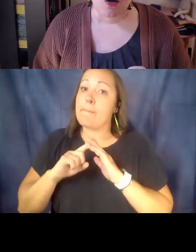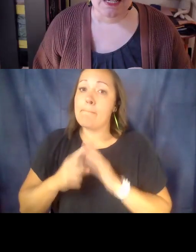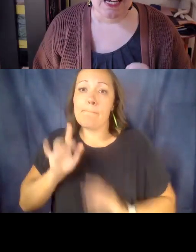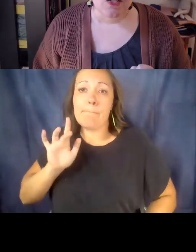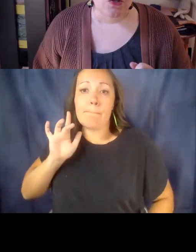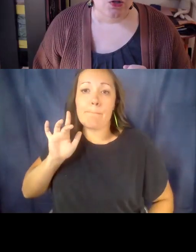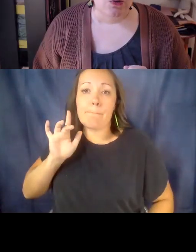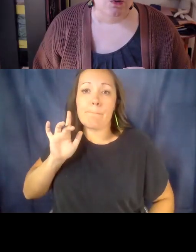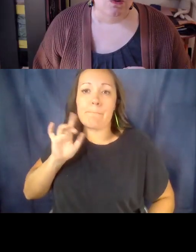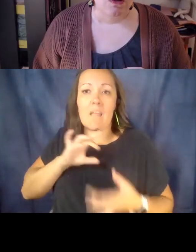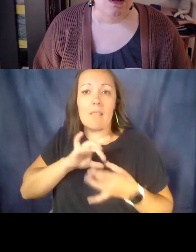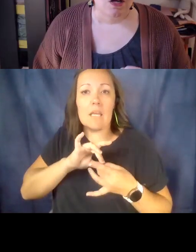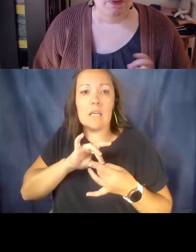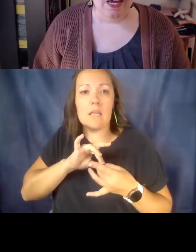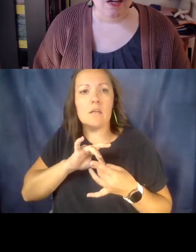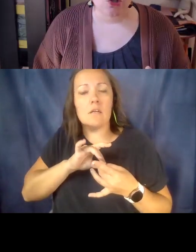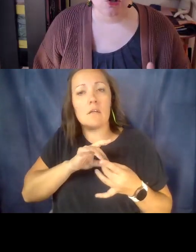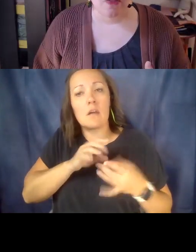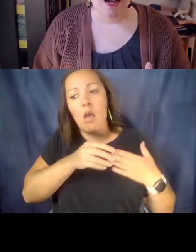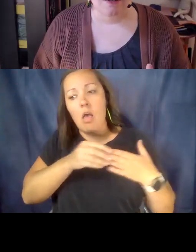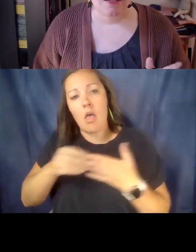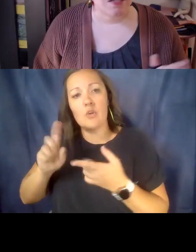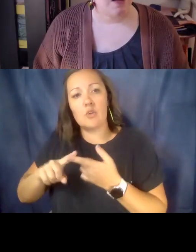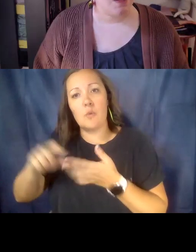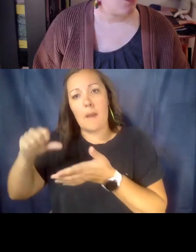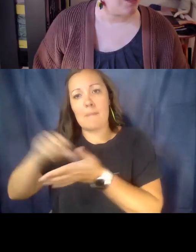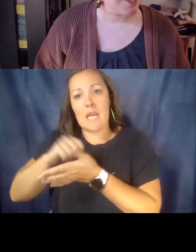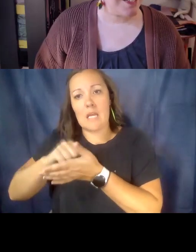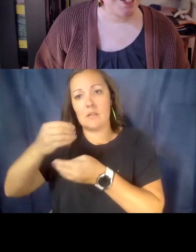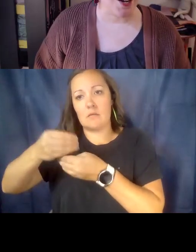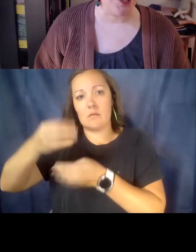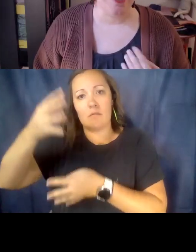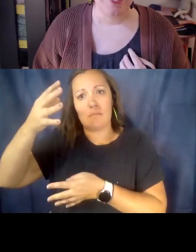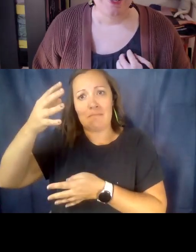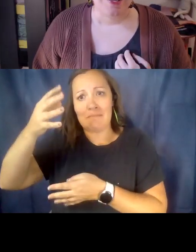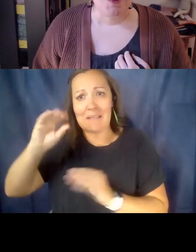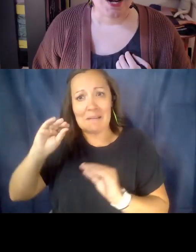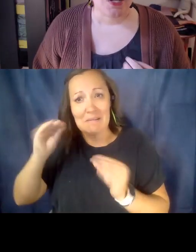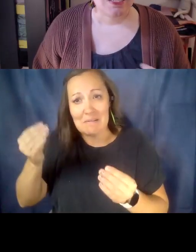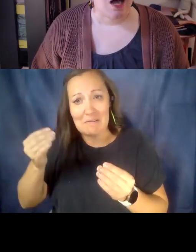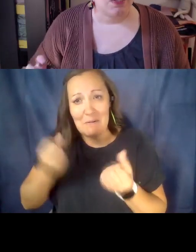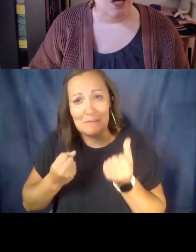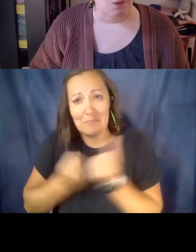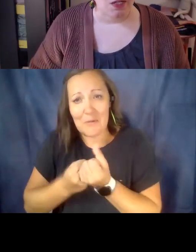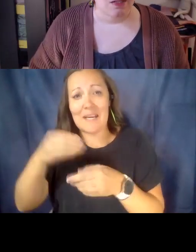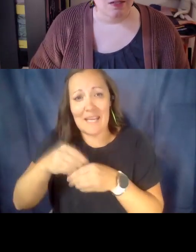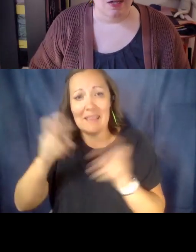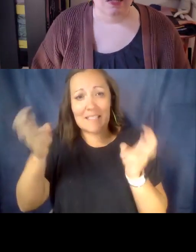it takes you to a page that does not have support as the title. It actually has common topics as the